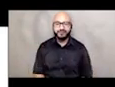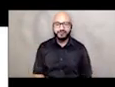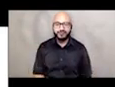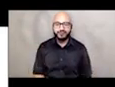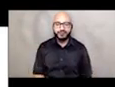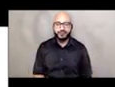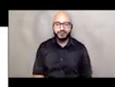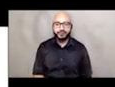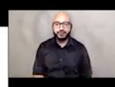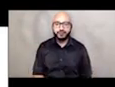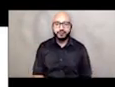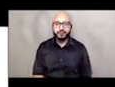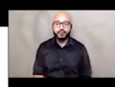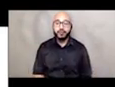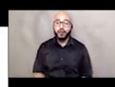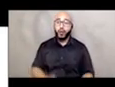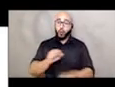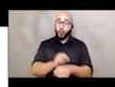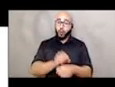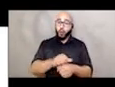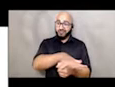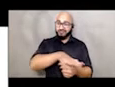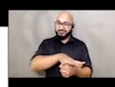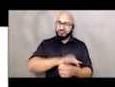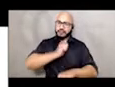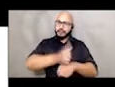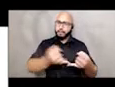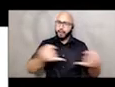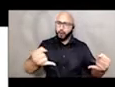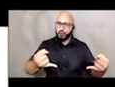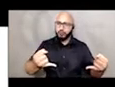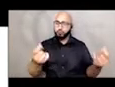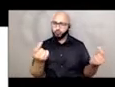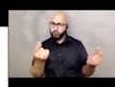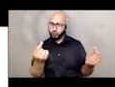Setting boundaries at work. To do this, we first need to identify